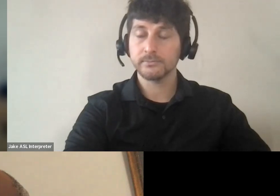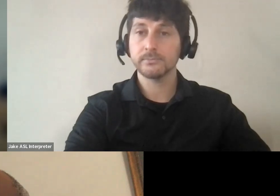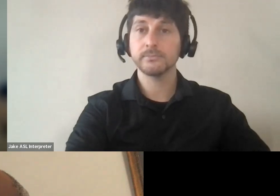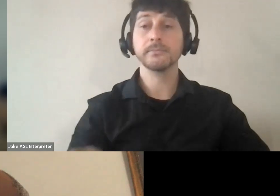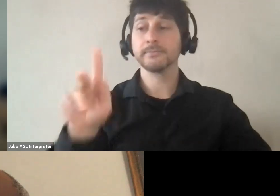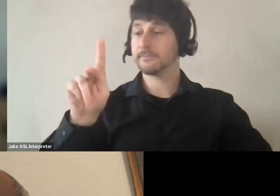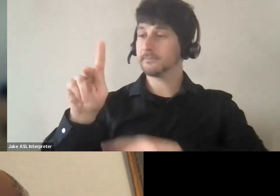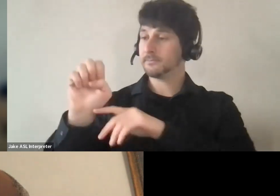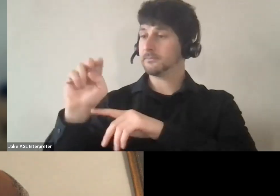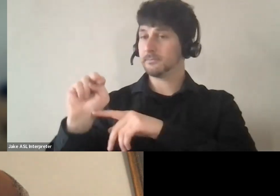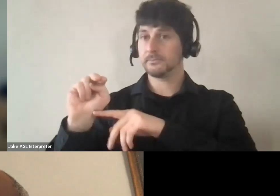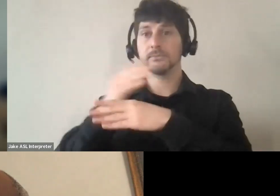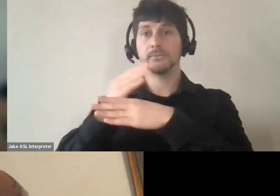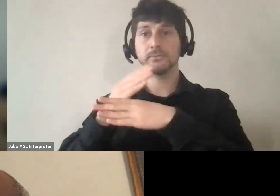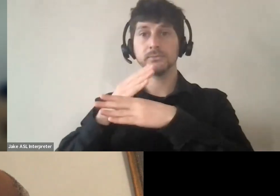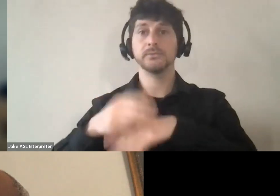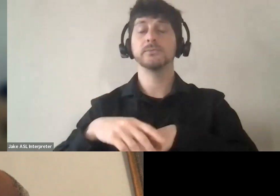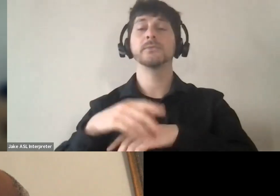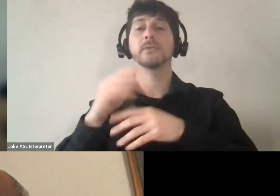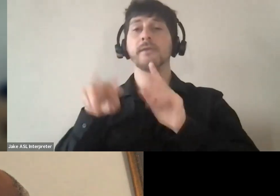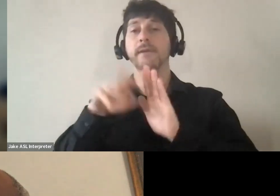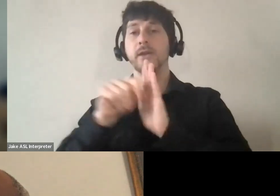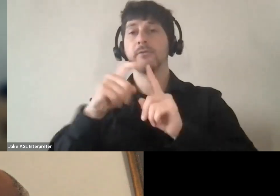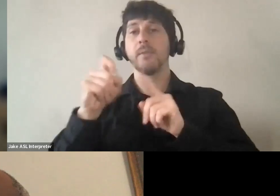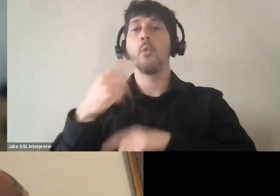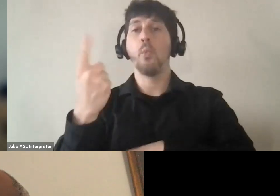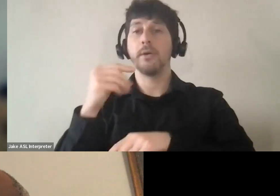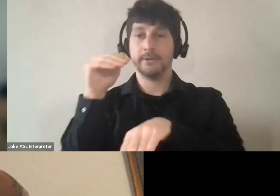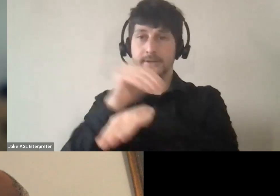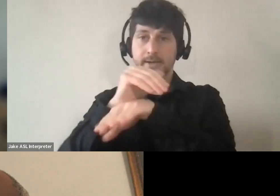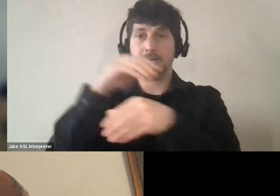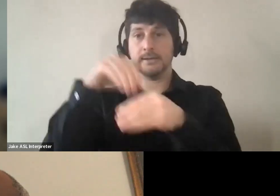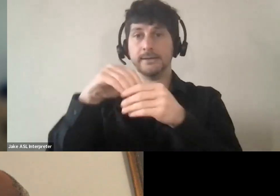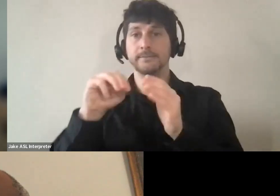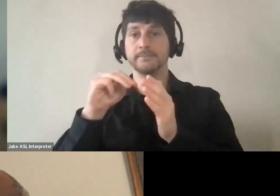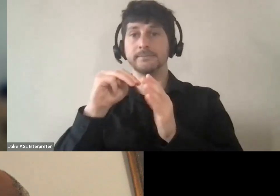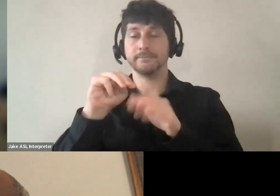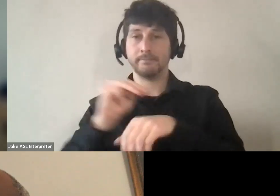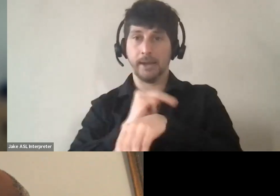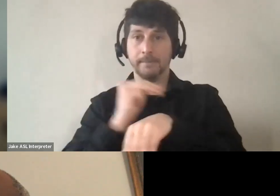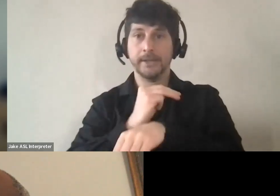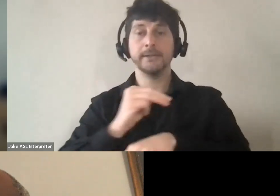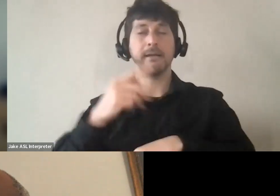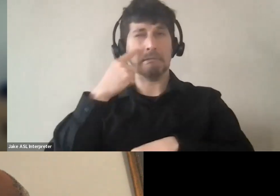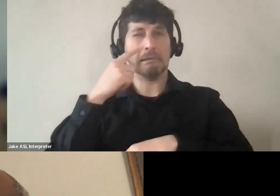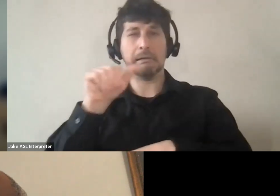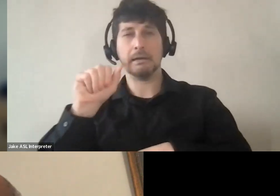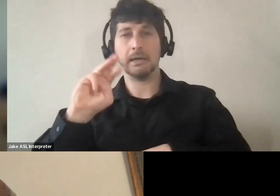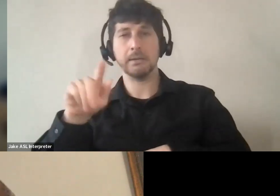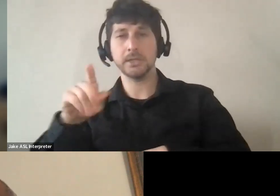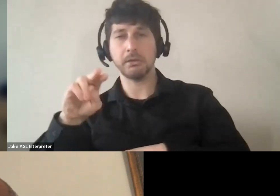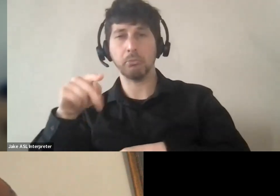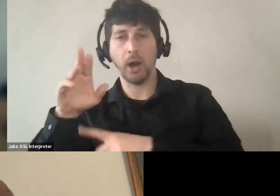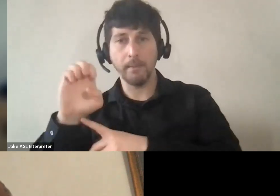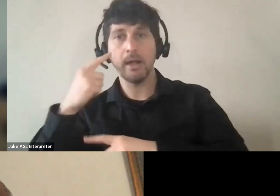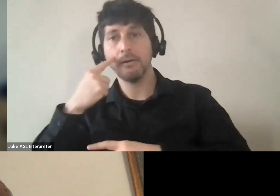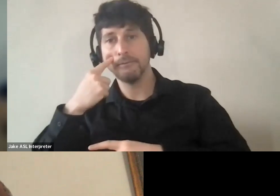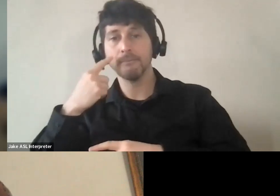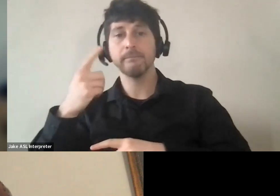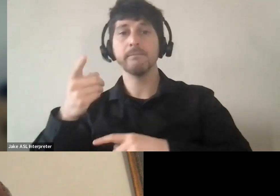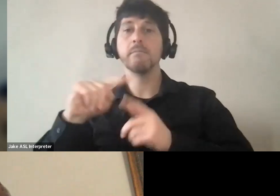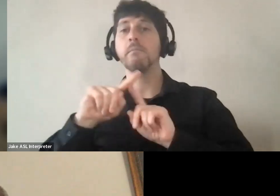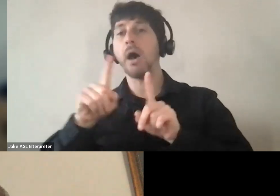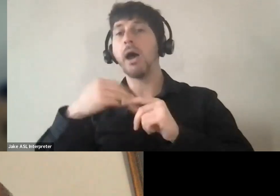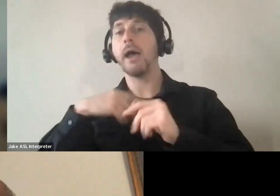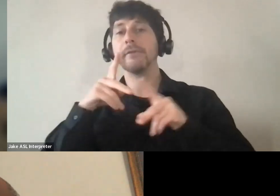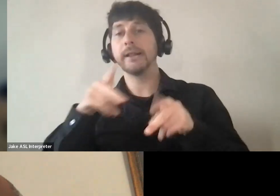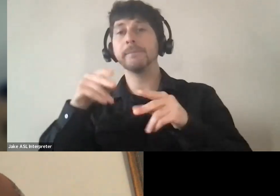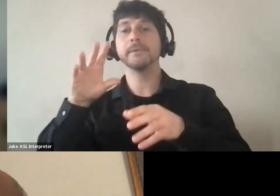All right.